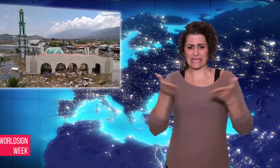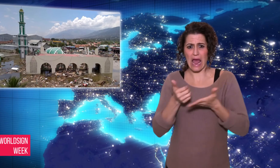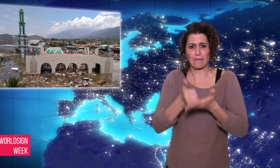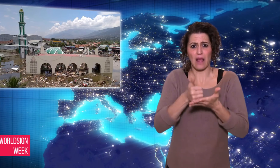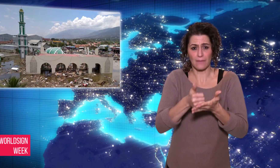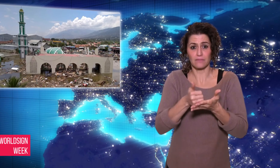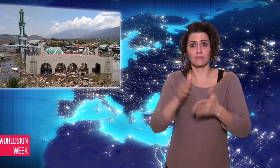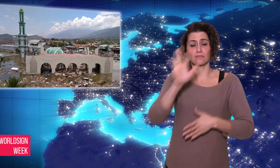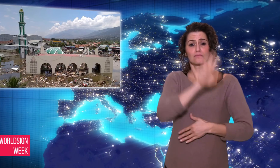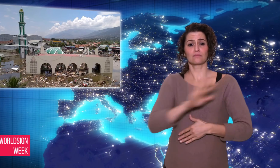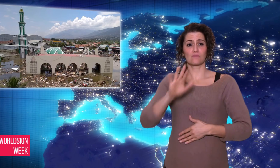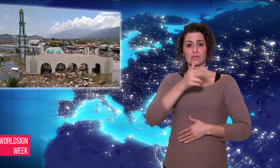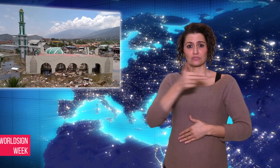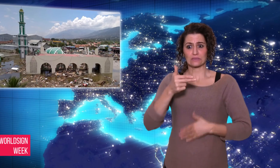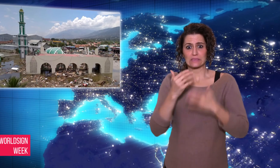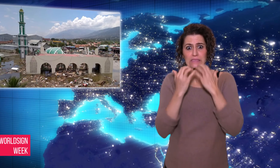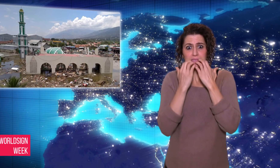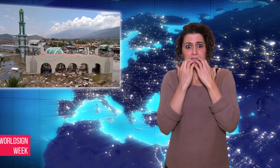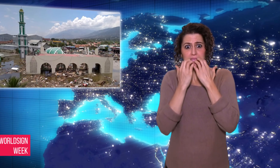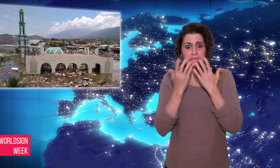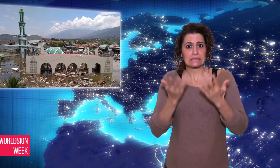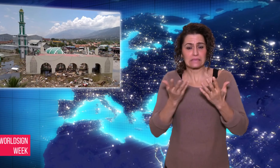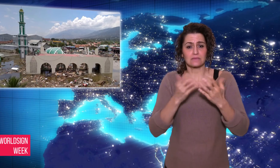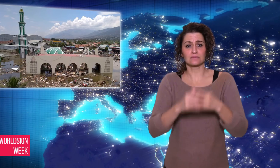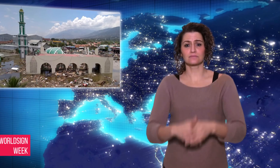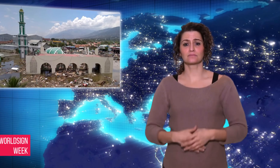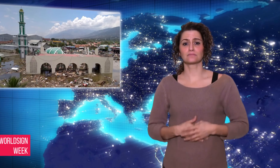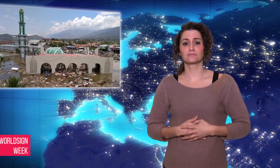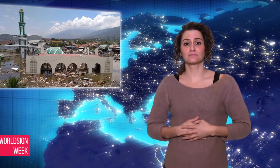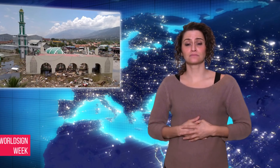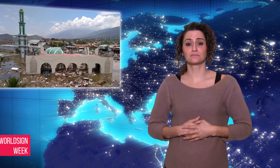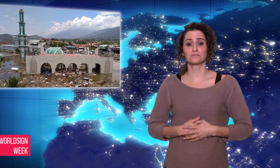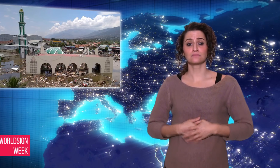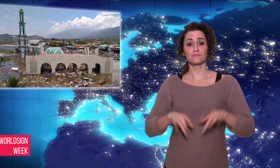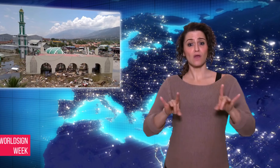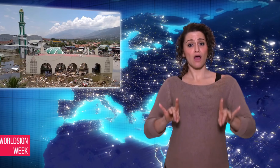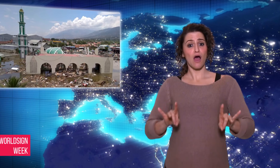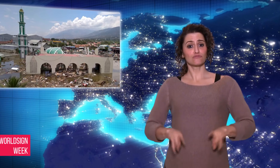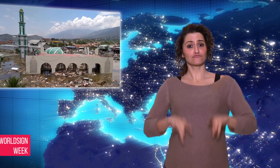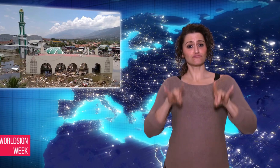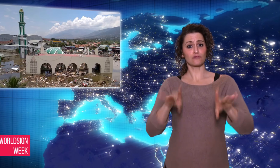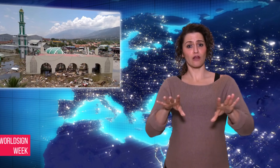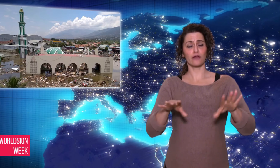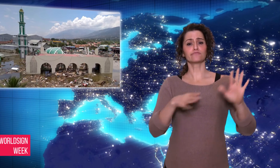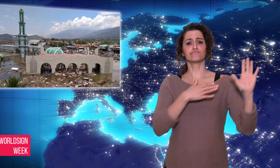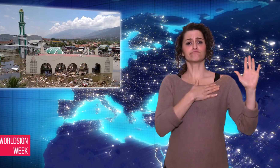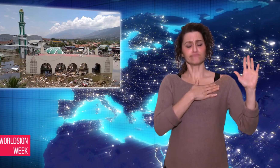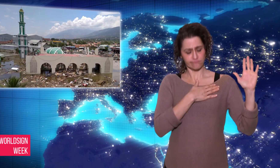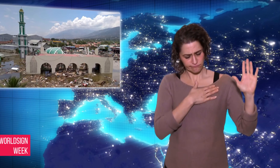financial aid, and over 50 medical